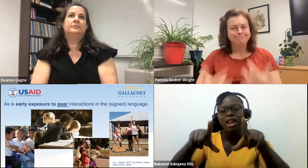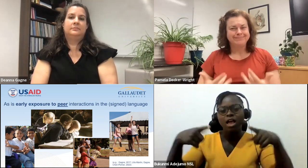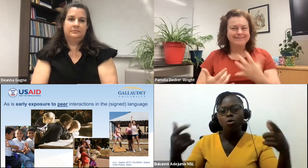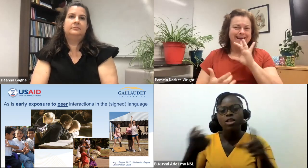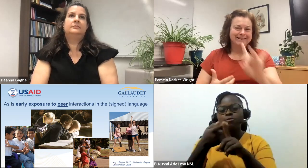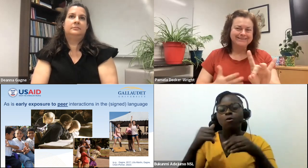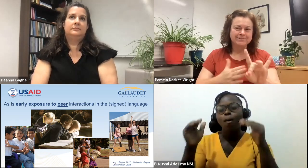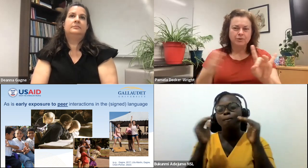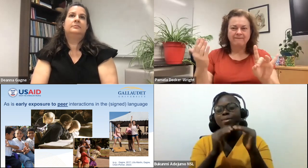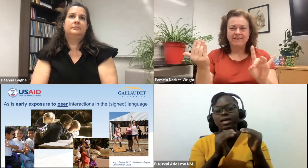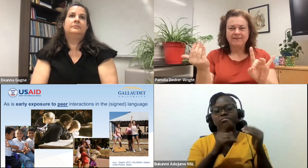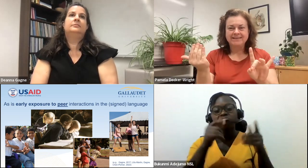and when you can practice with